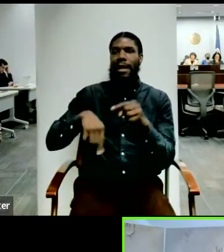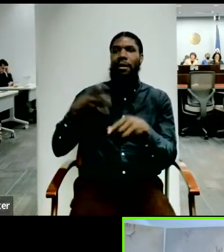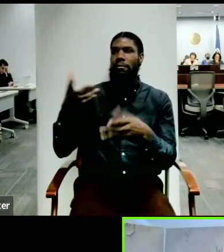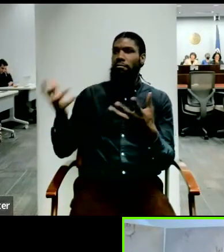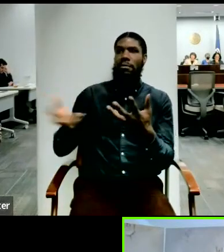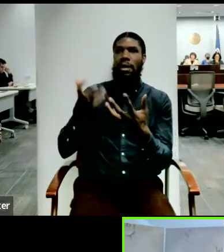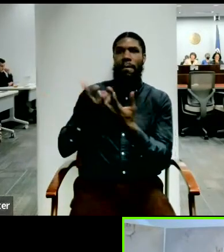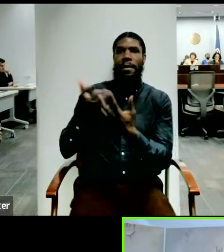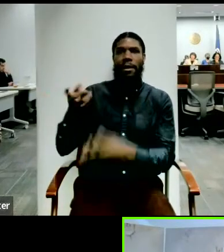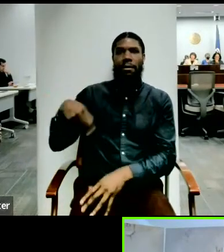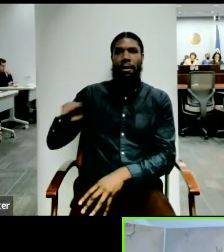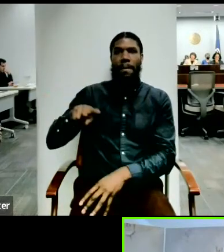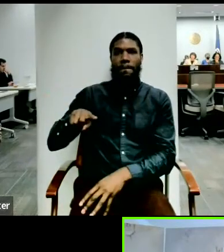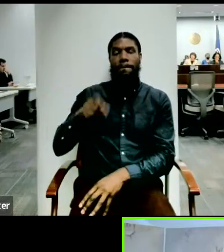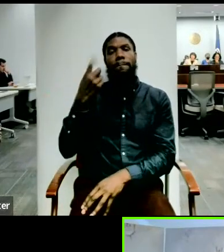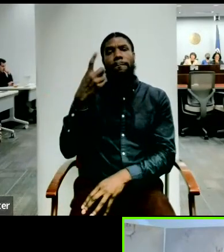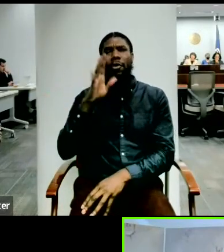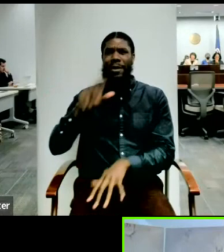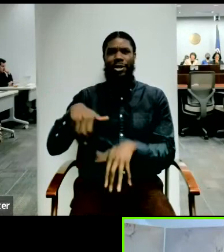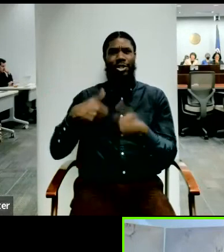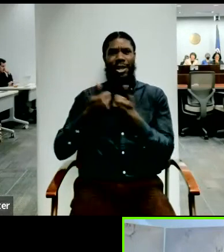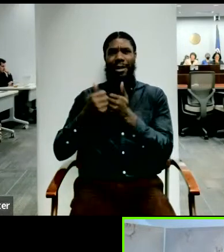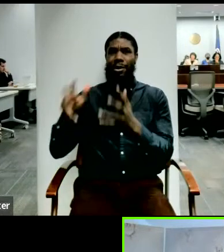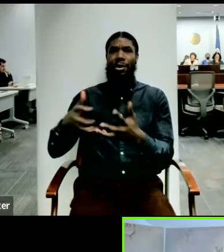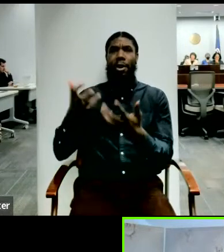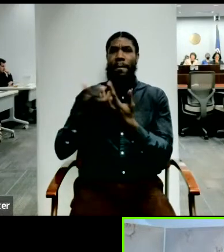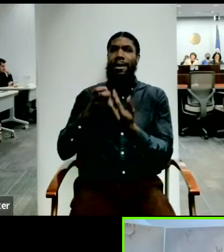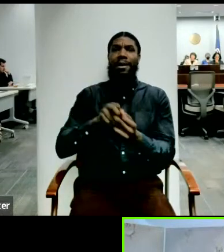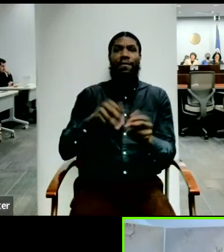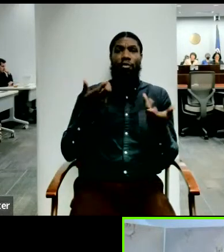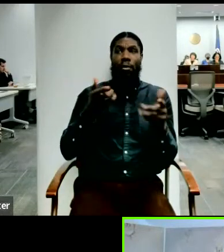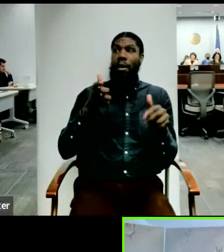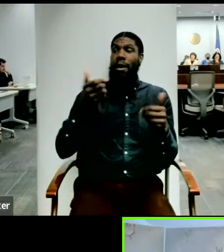be hard to accommodate people once you have this inaccessible technology in your space.